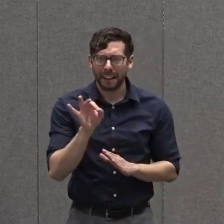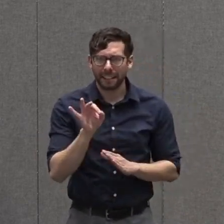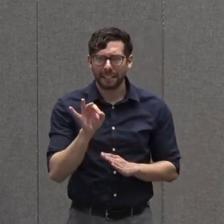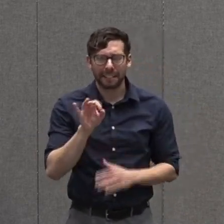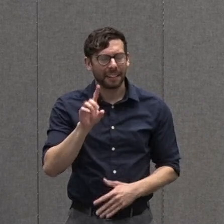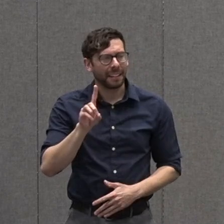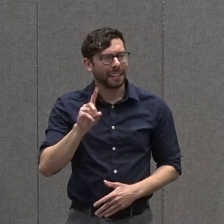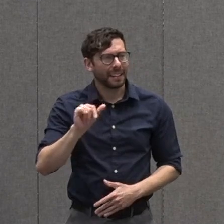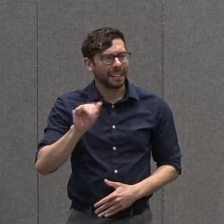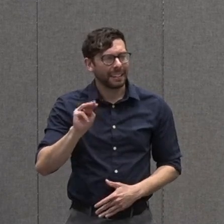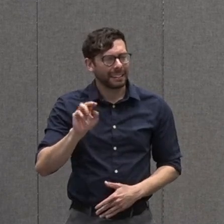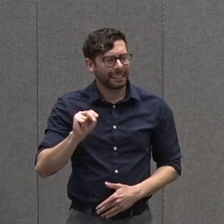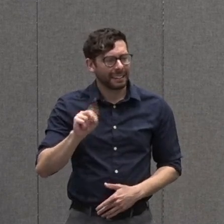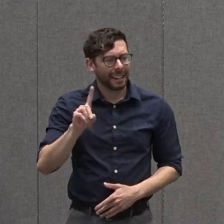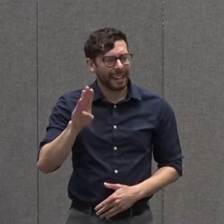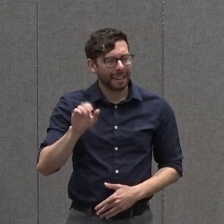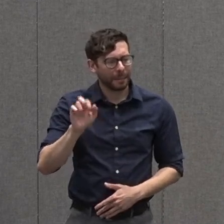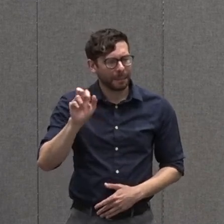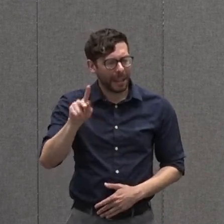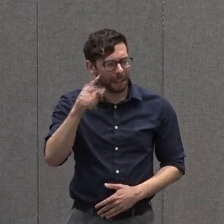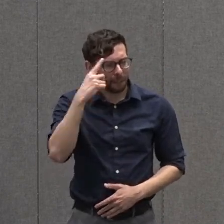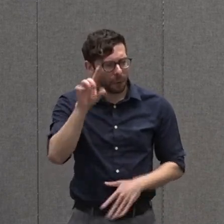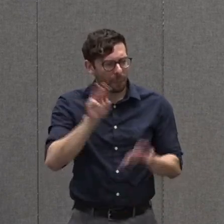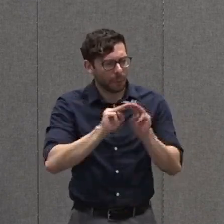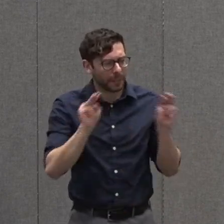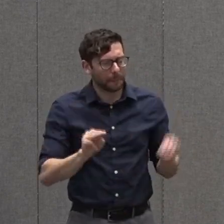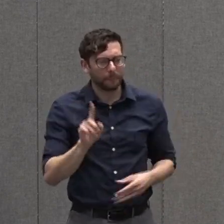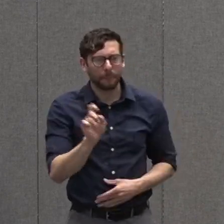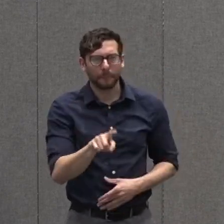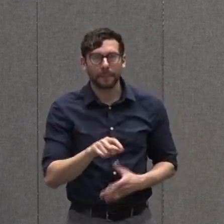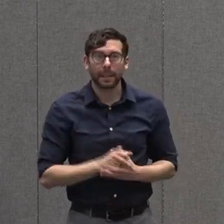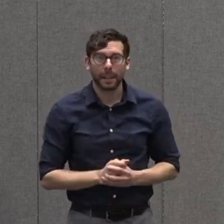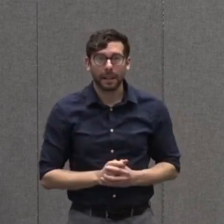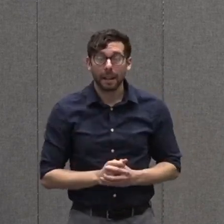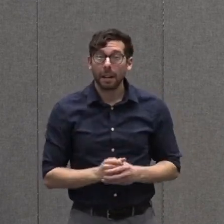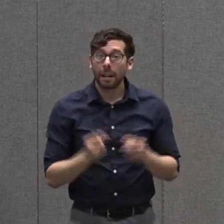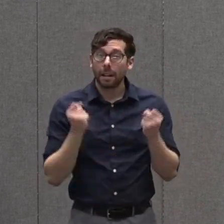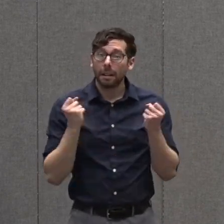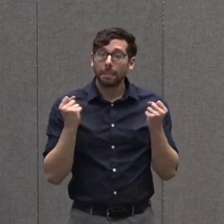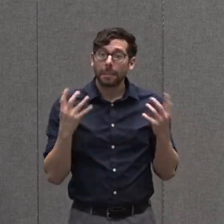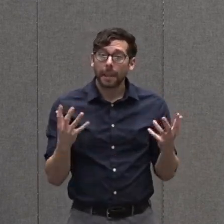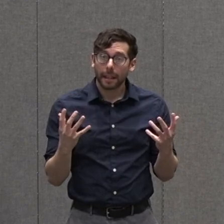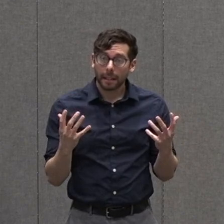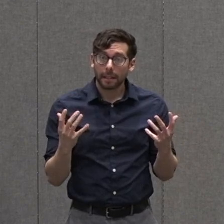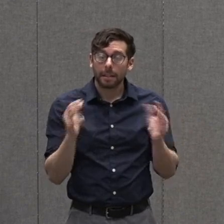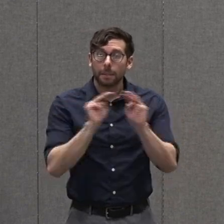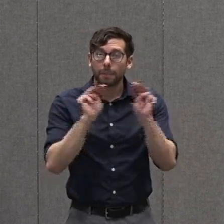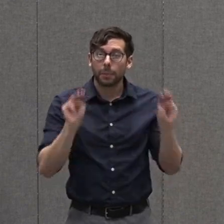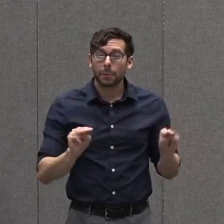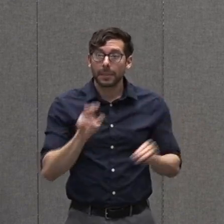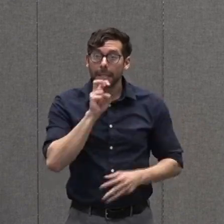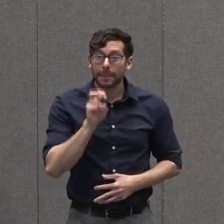Was he found, or brought in, or was he a rescue? So many of the snakes at the museum are born, and raised at other zoos.